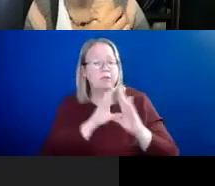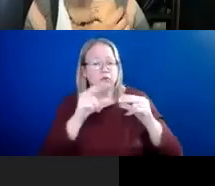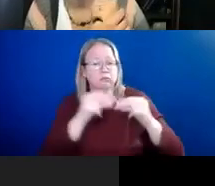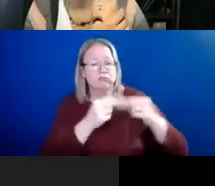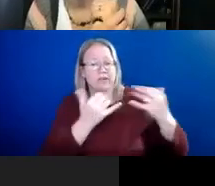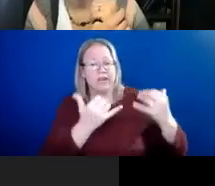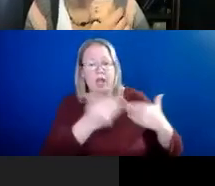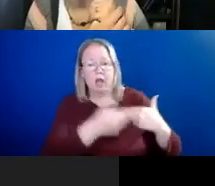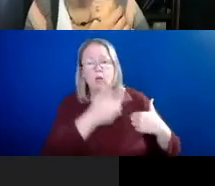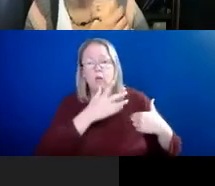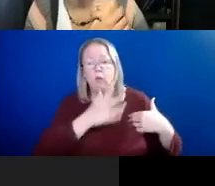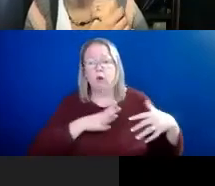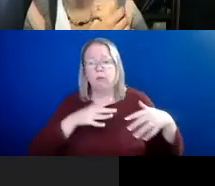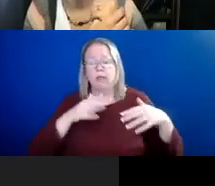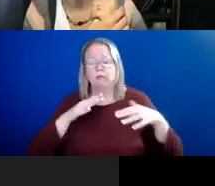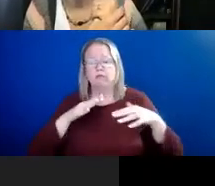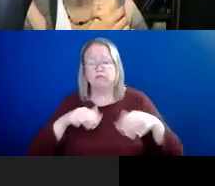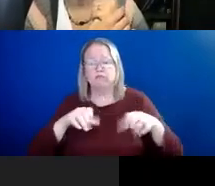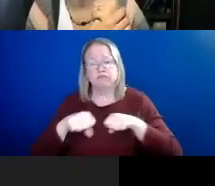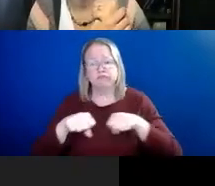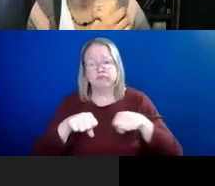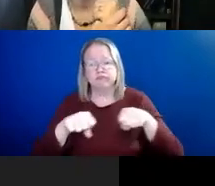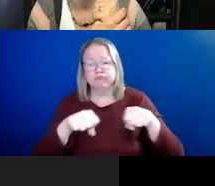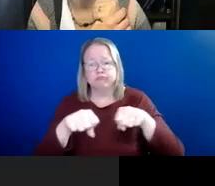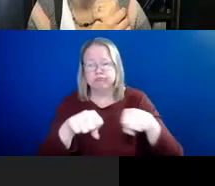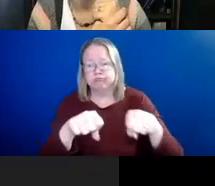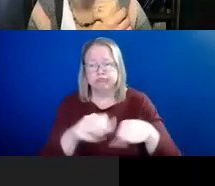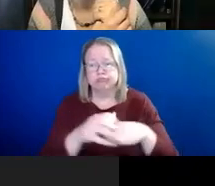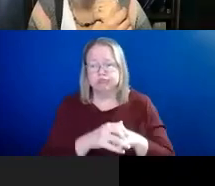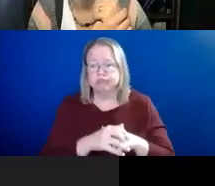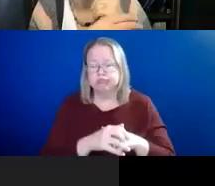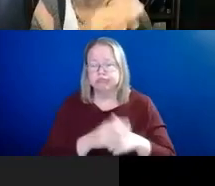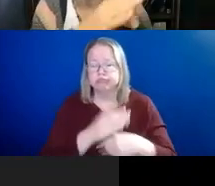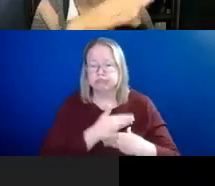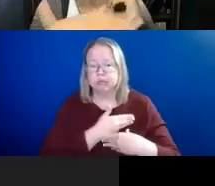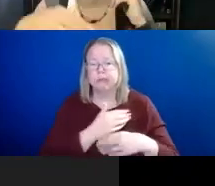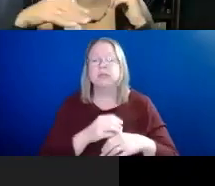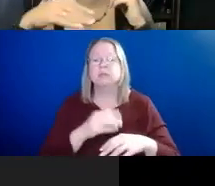woman pushing a child in a stroller 13:19:11 over a curb cut in the